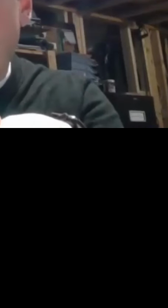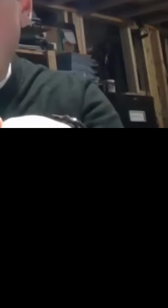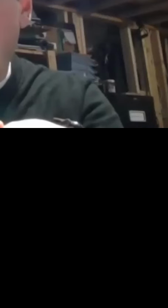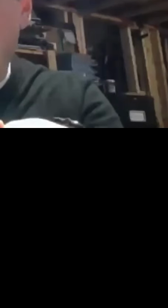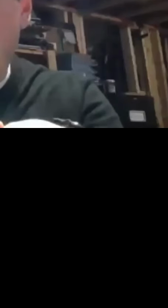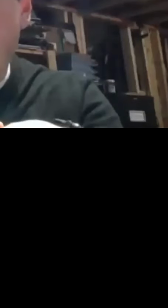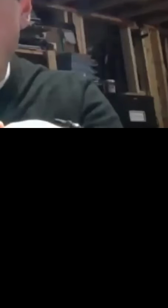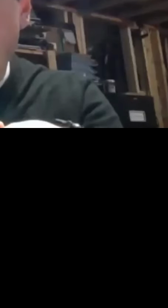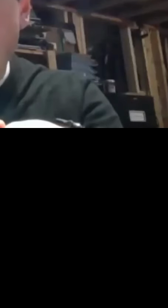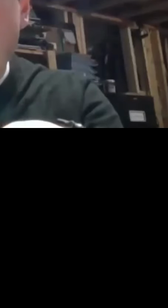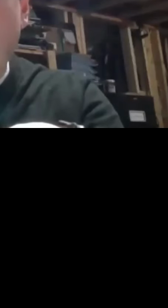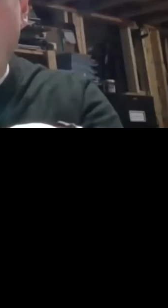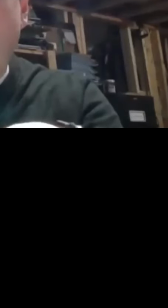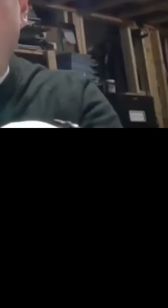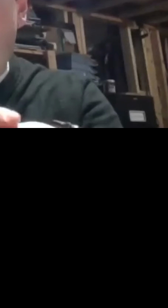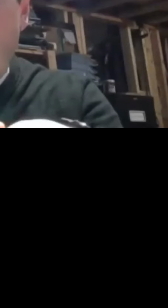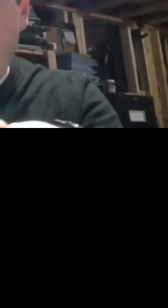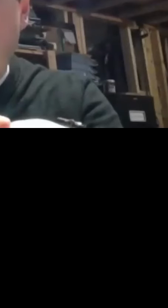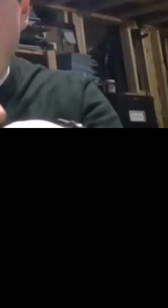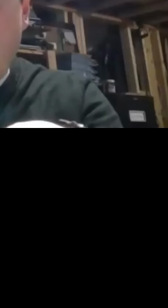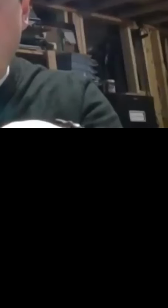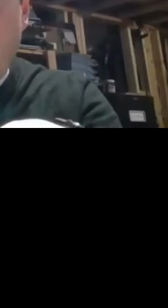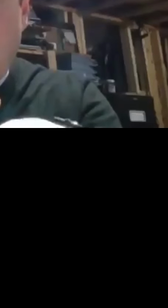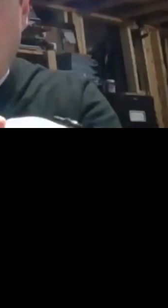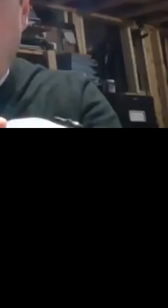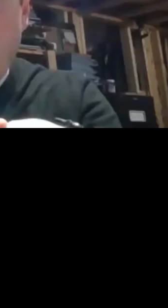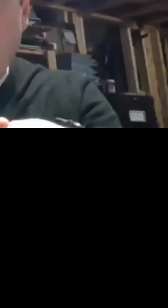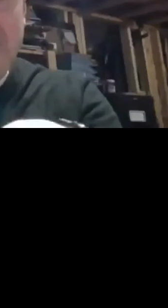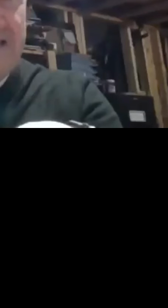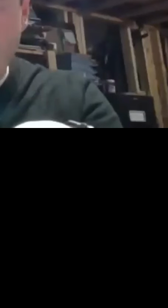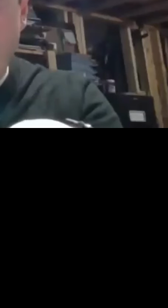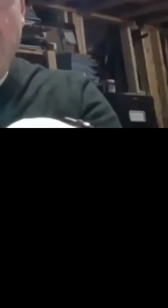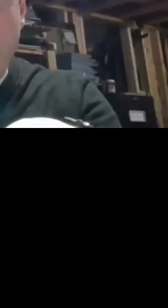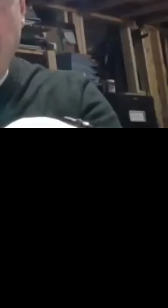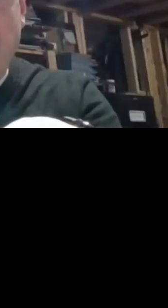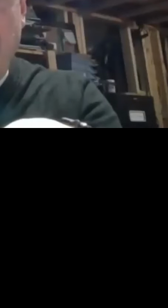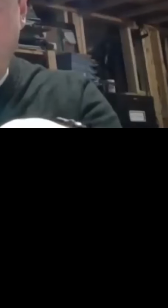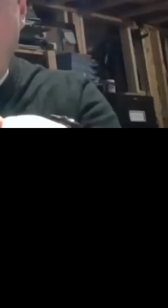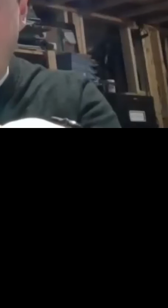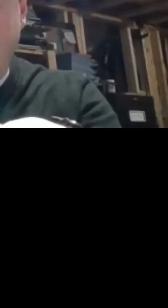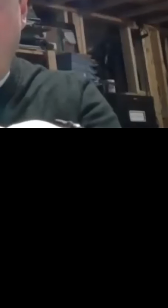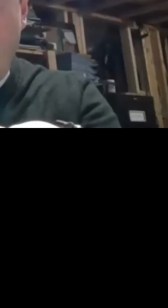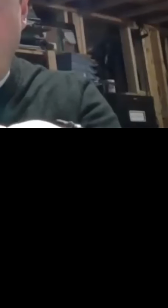If you put your finger over the top of the rash area and push down on it and take your finger away